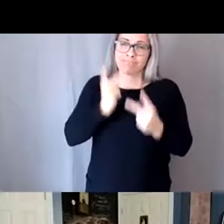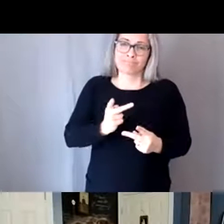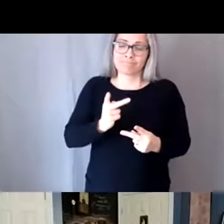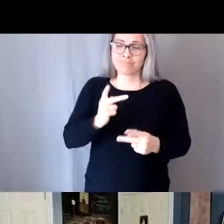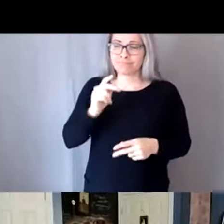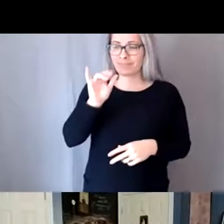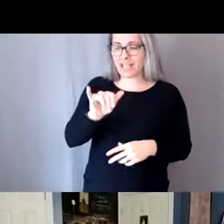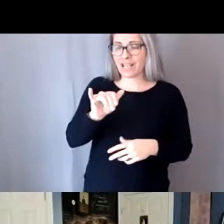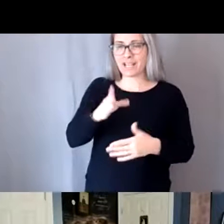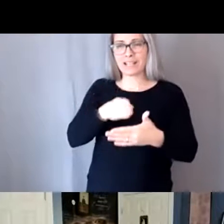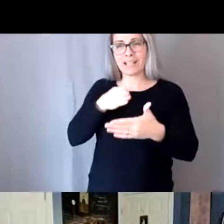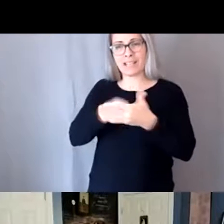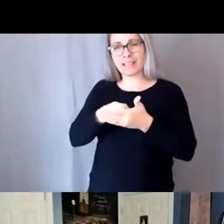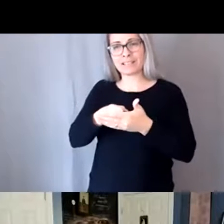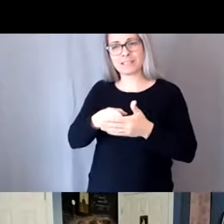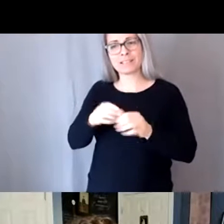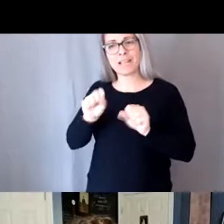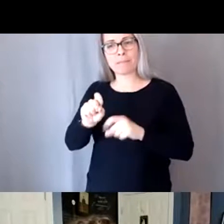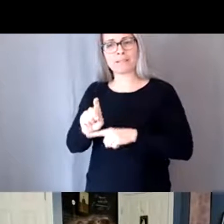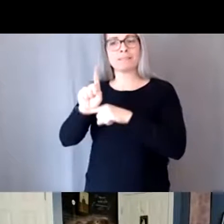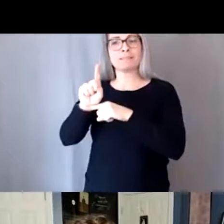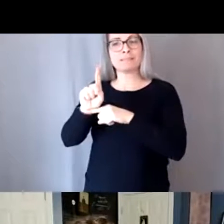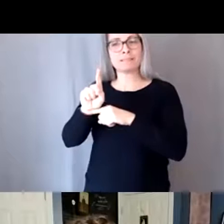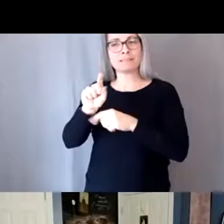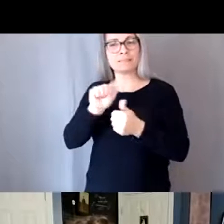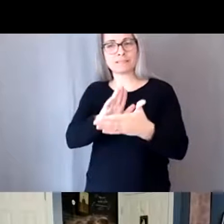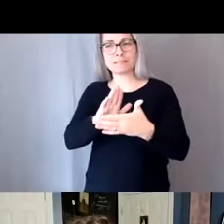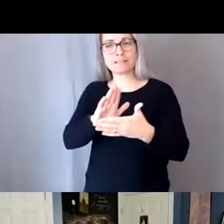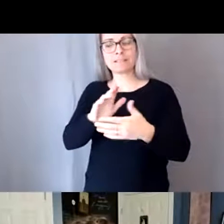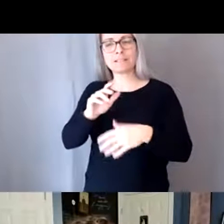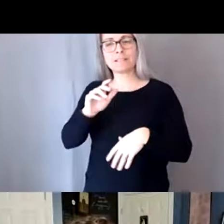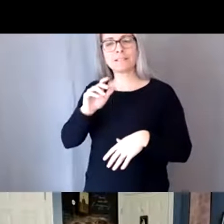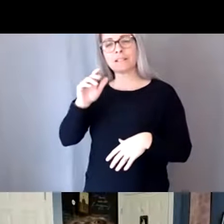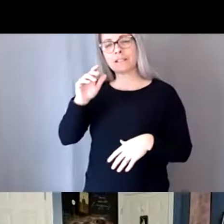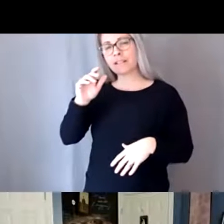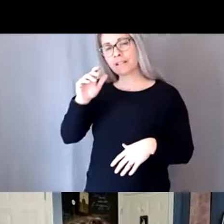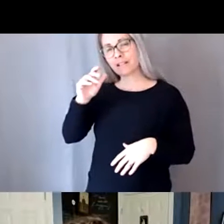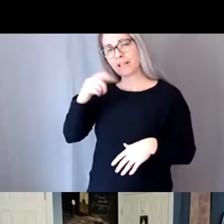anti-ableist care or practice so I hope that maybe this idea can start to gain some traction